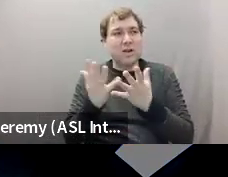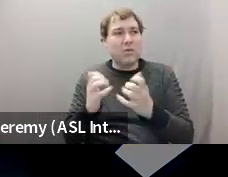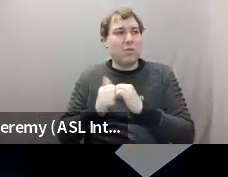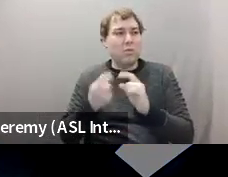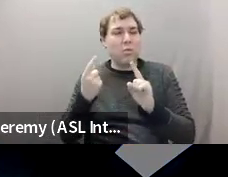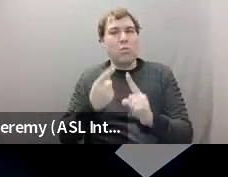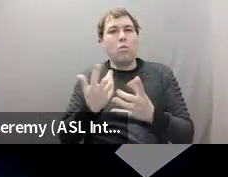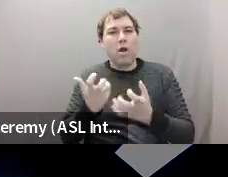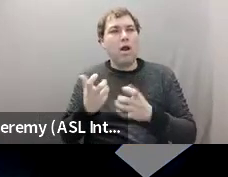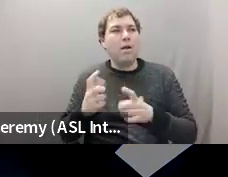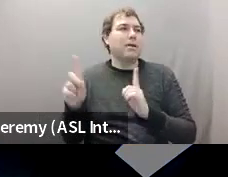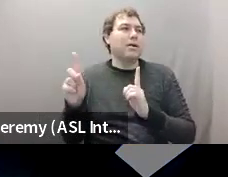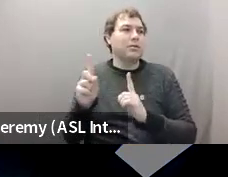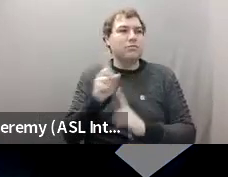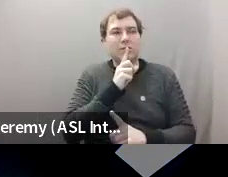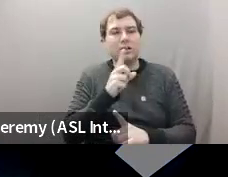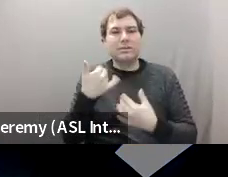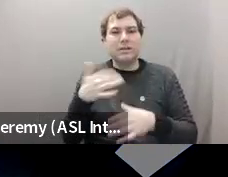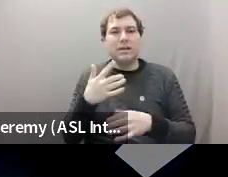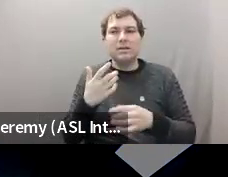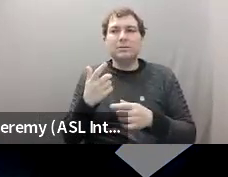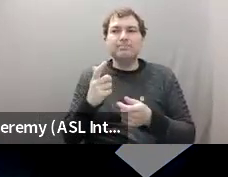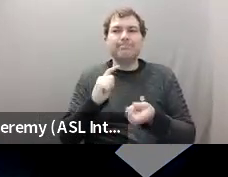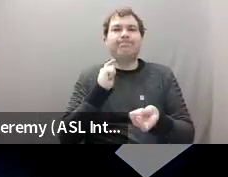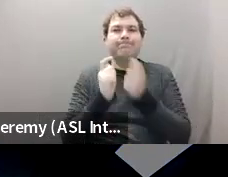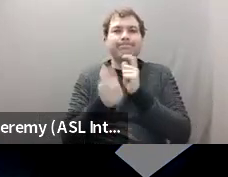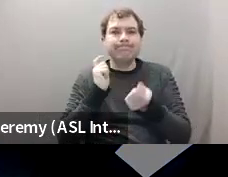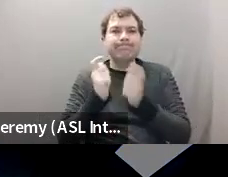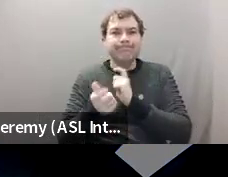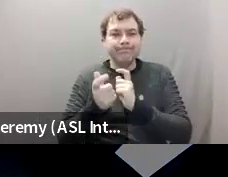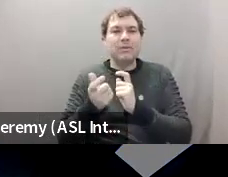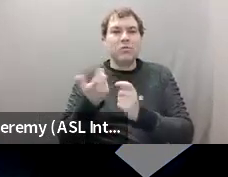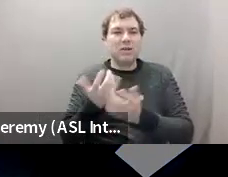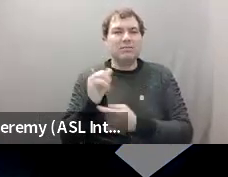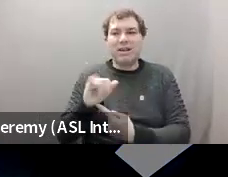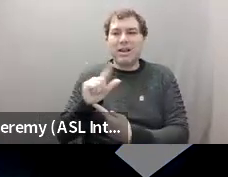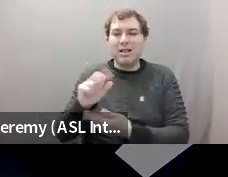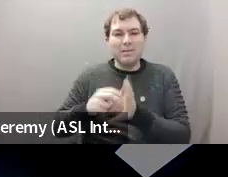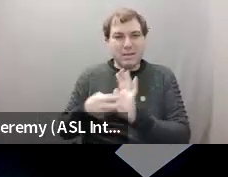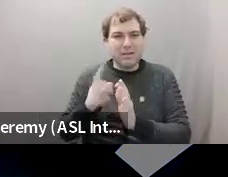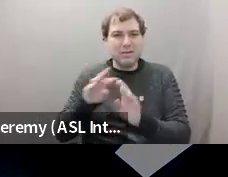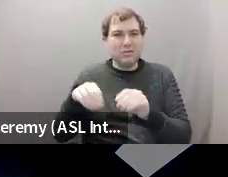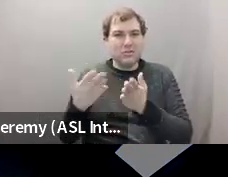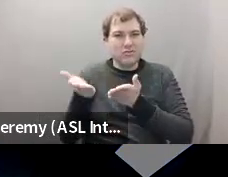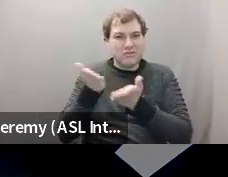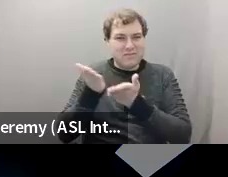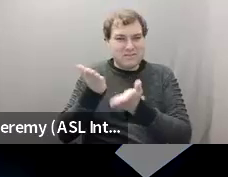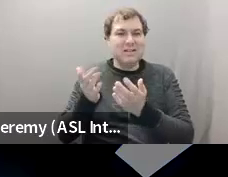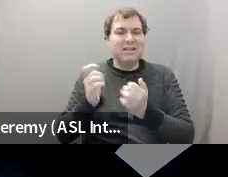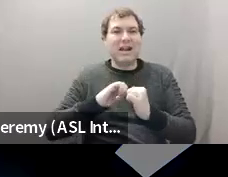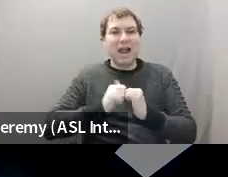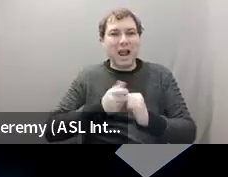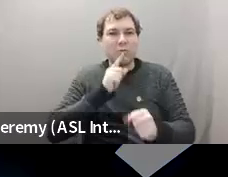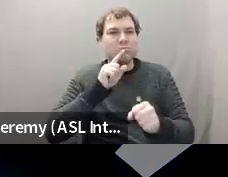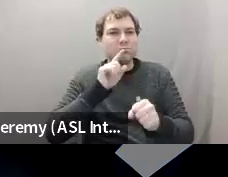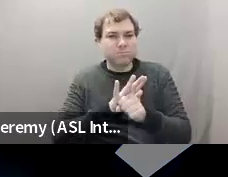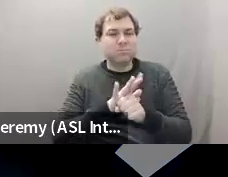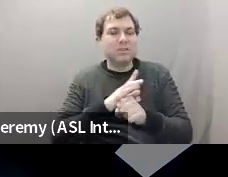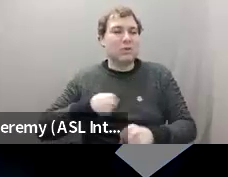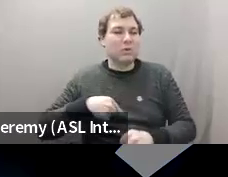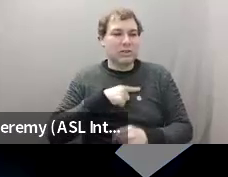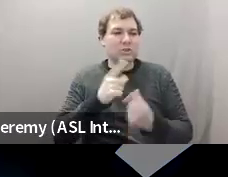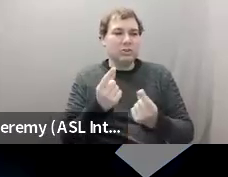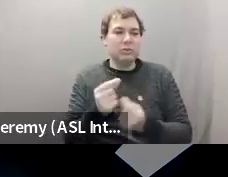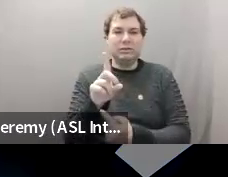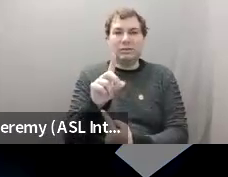Cassidy Thorne: but it's really been like a recalibration into what Il is and what our services look like, and how we ensure we are doing disability, justice, right.